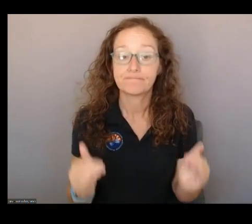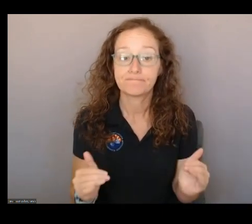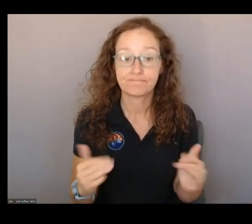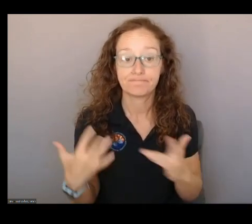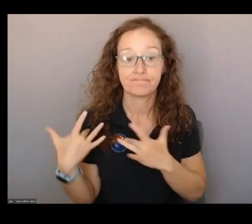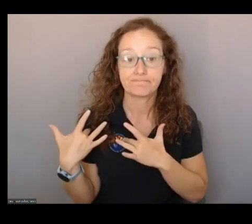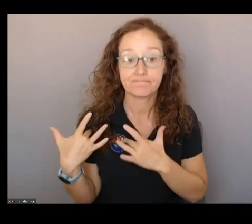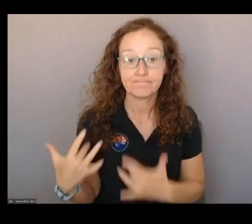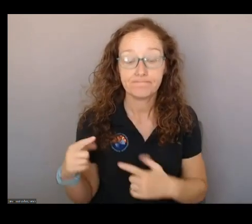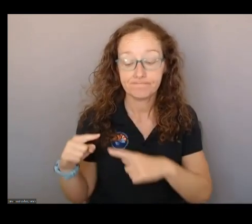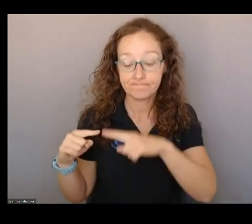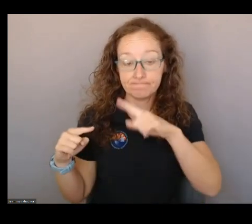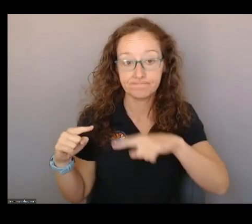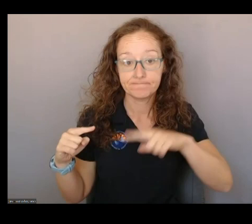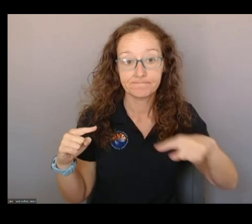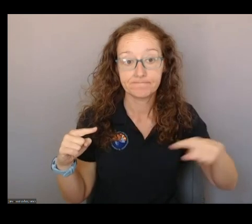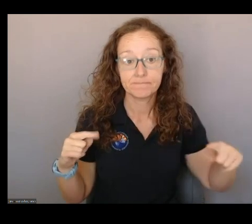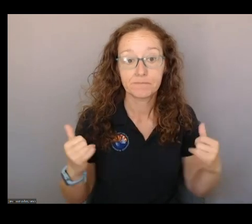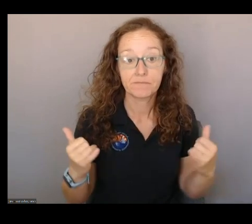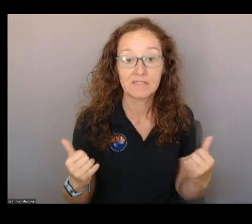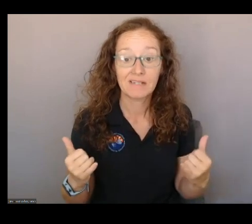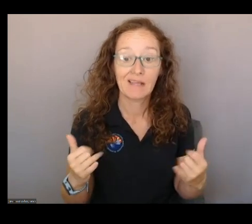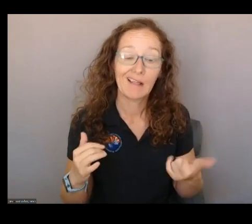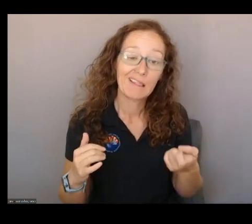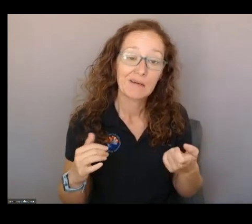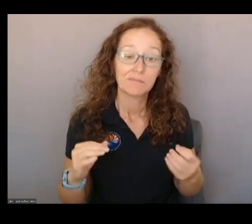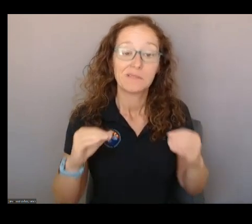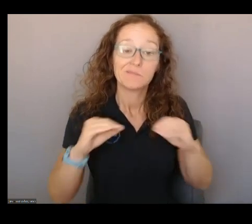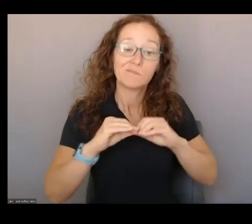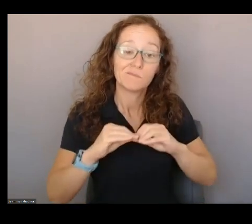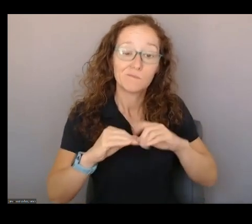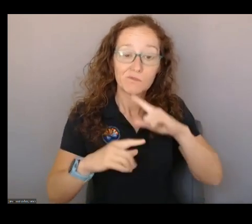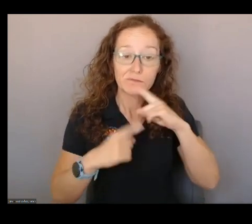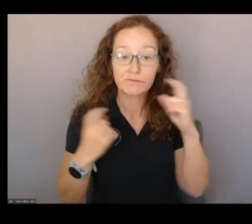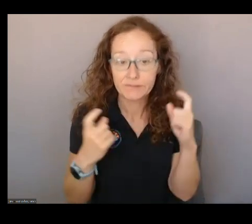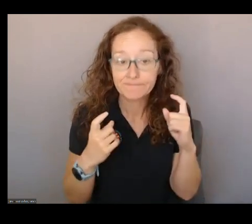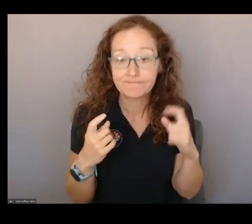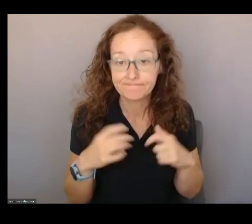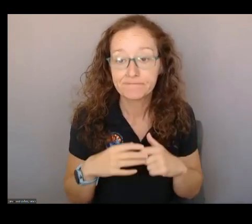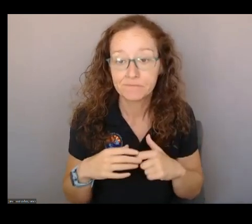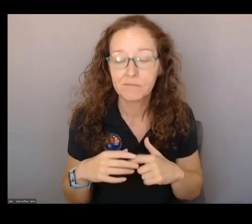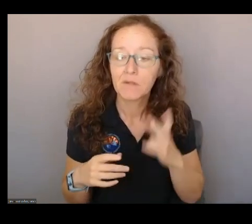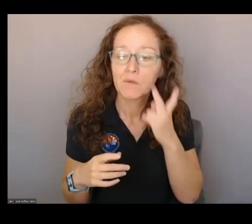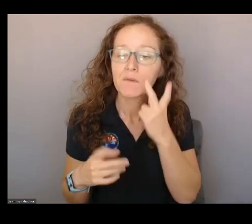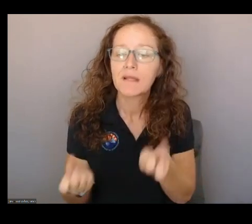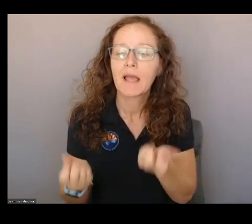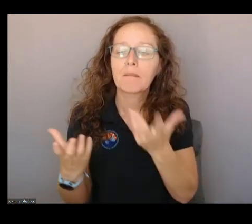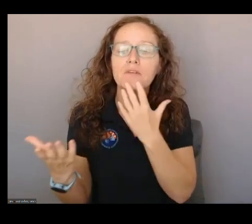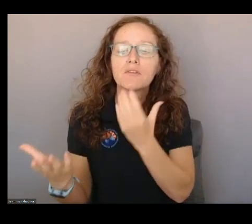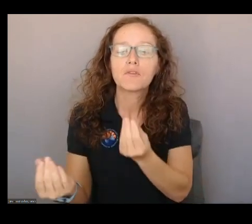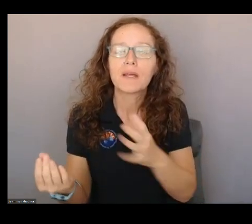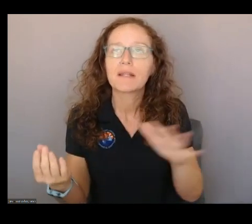bit drier today. You can kind of see the relative humidity which measures the amount of moisture in the atmosphere. Kinda the same thing as the dew point below